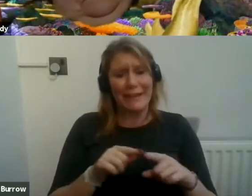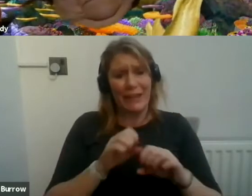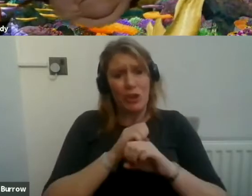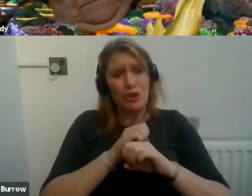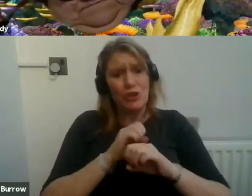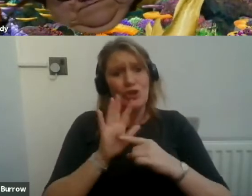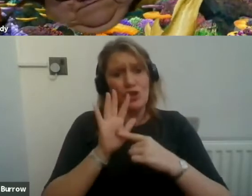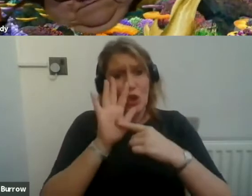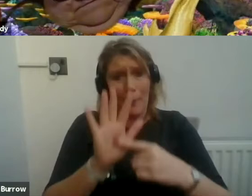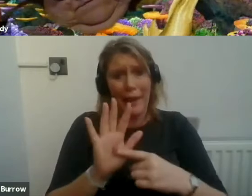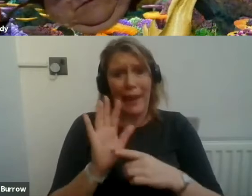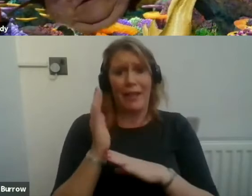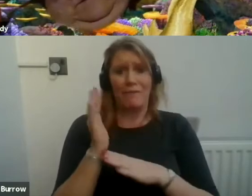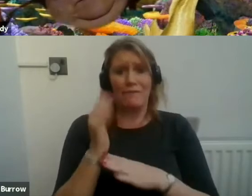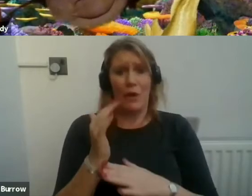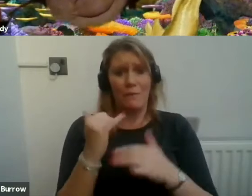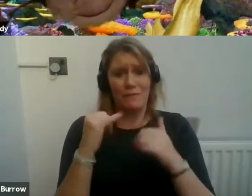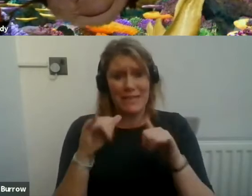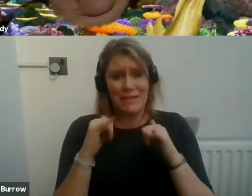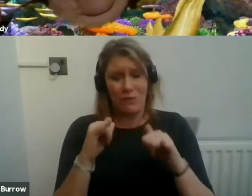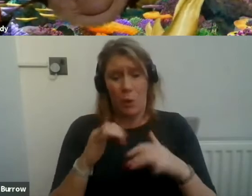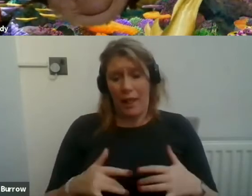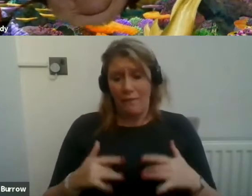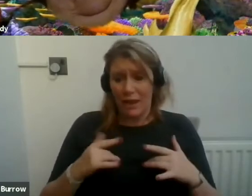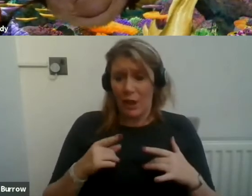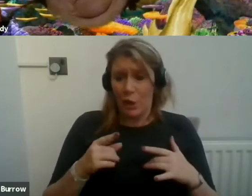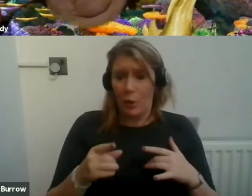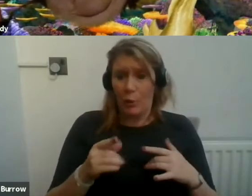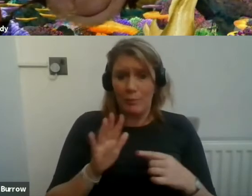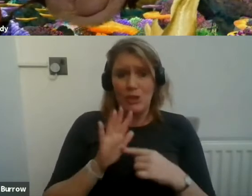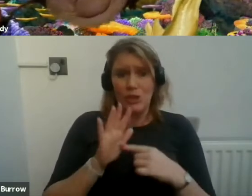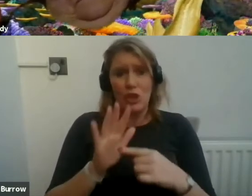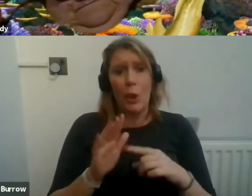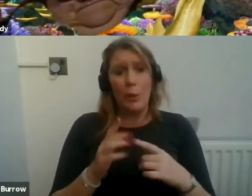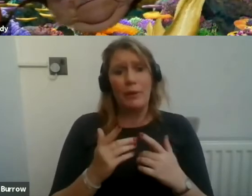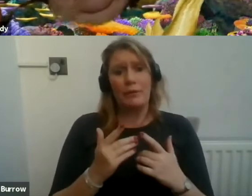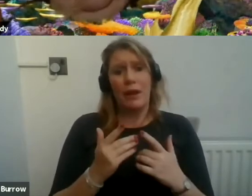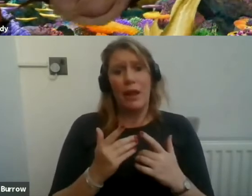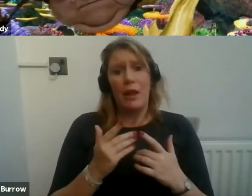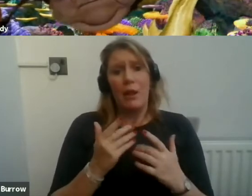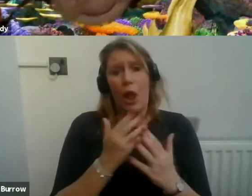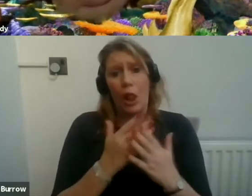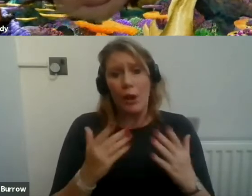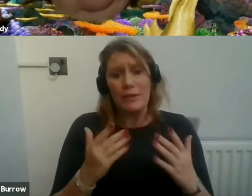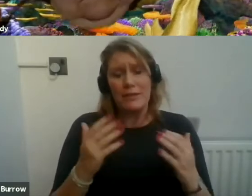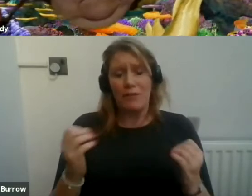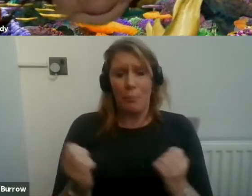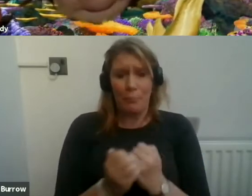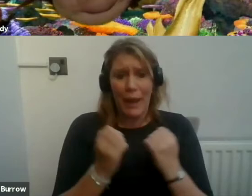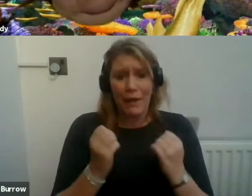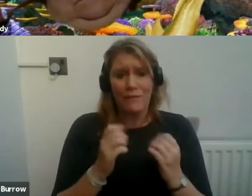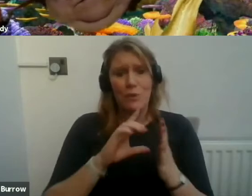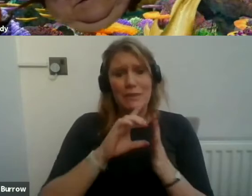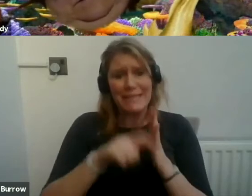And we've being screened alongside the work of other amazing, powerful, disabled women.